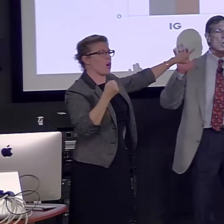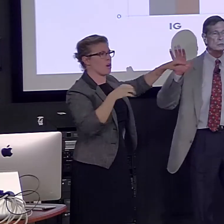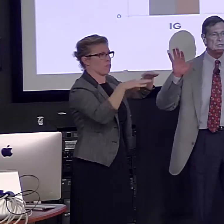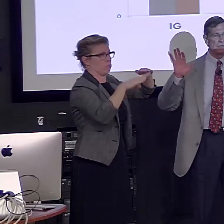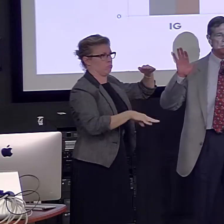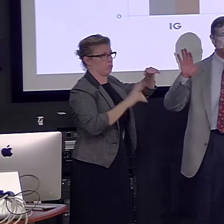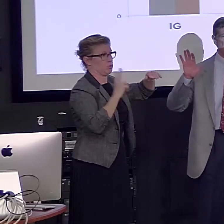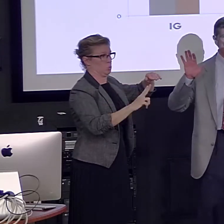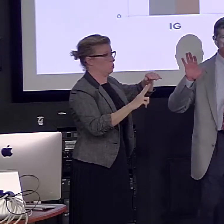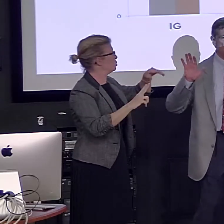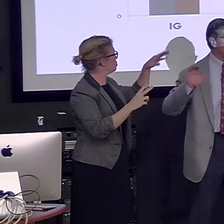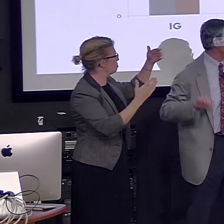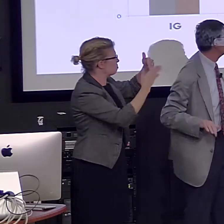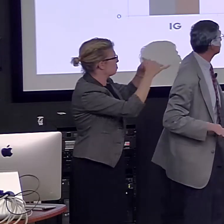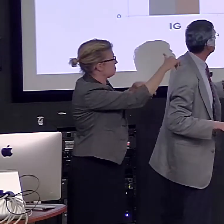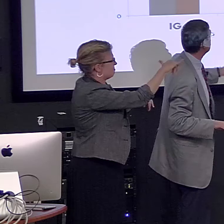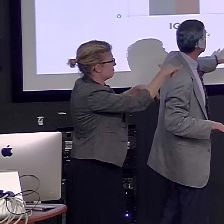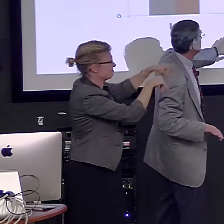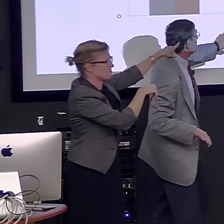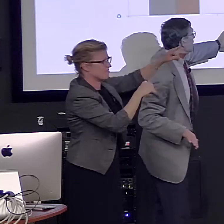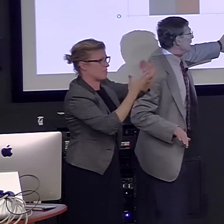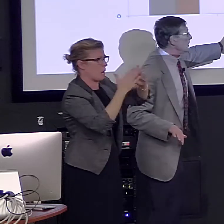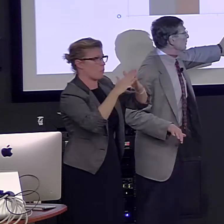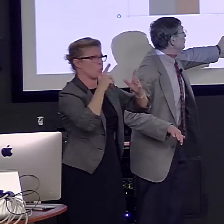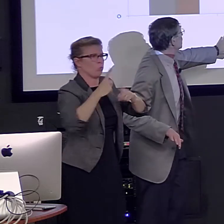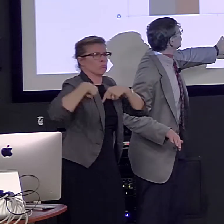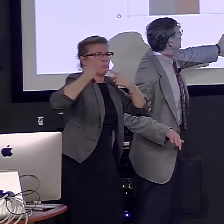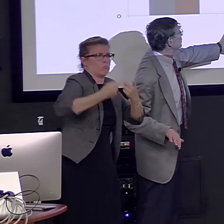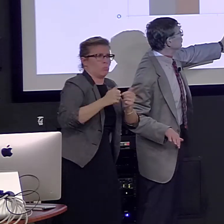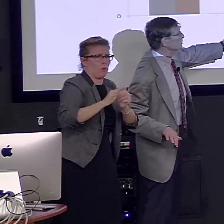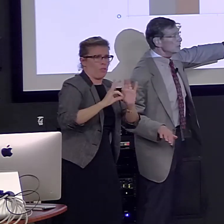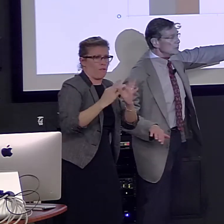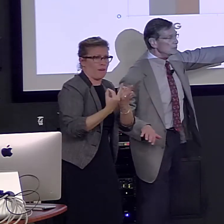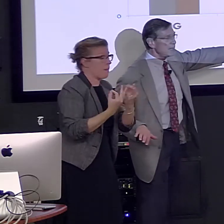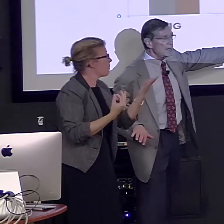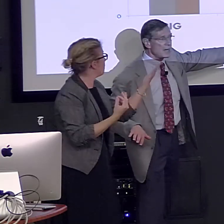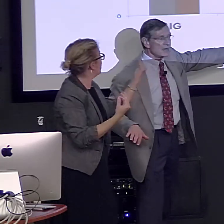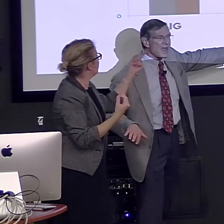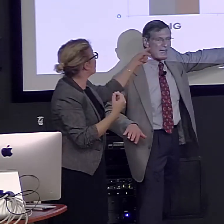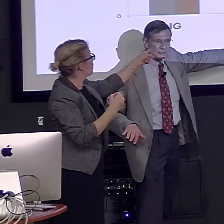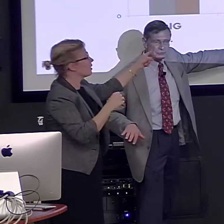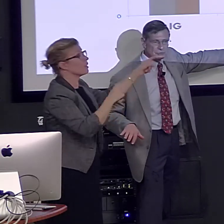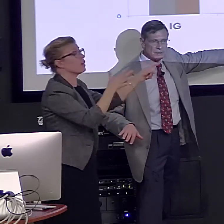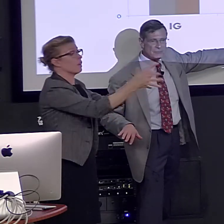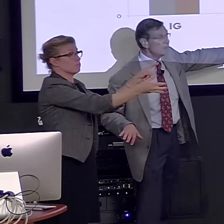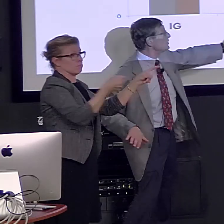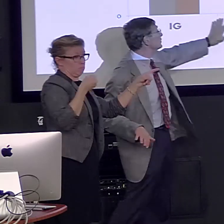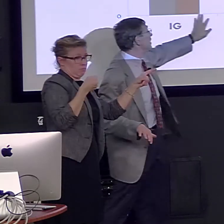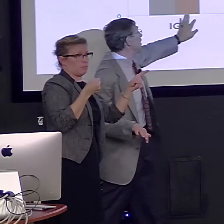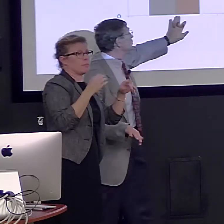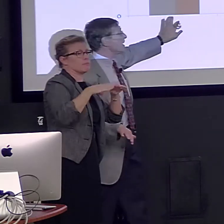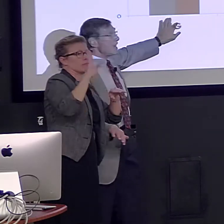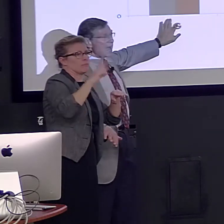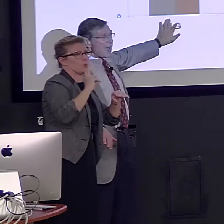No different from the community controls. Here foster care children who were taken out after 24 months of age.